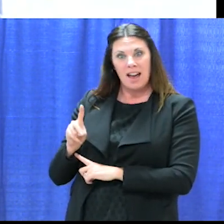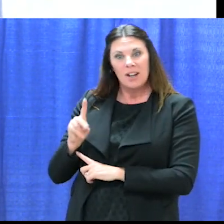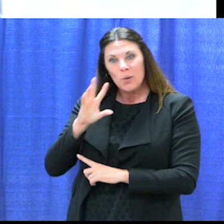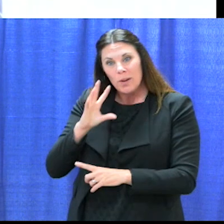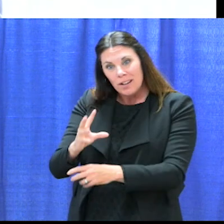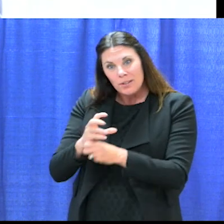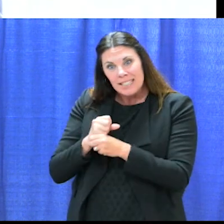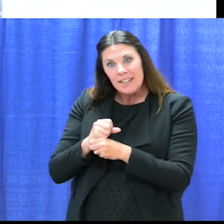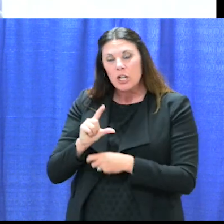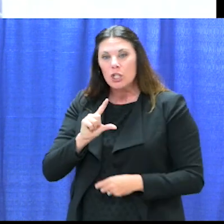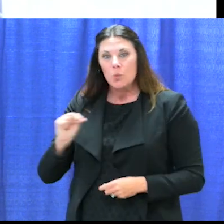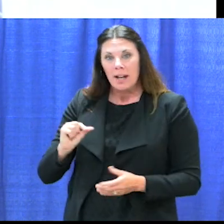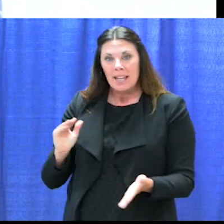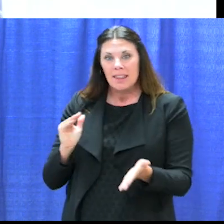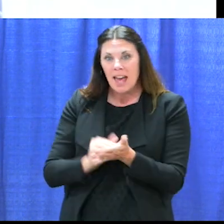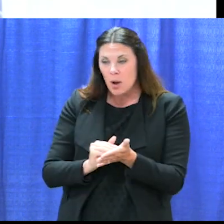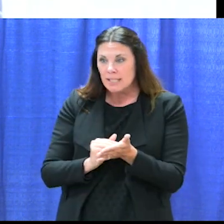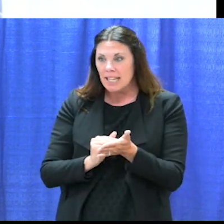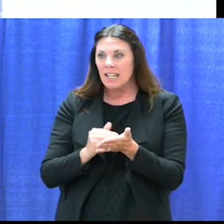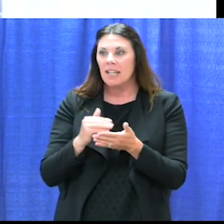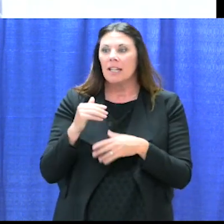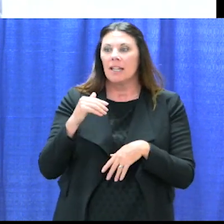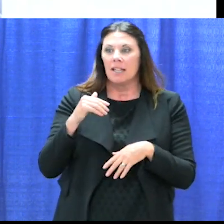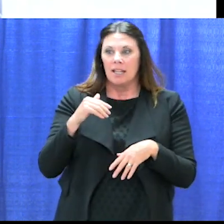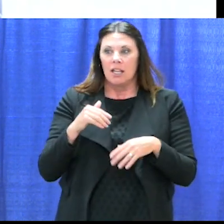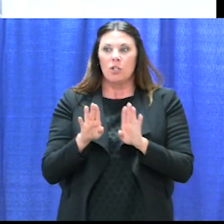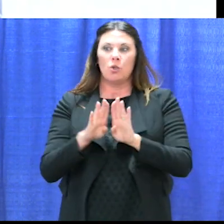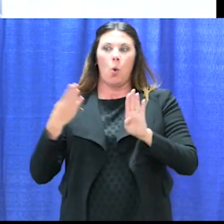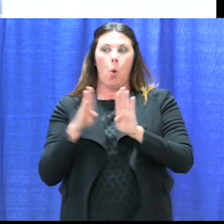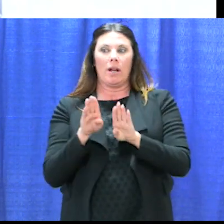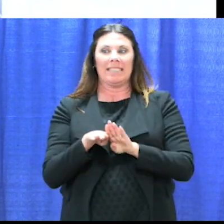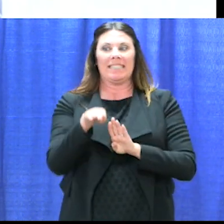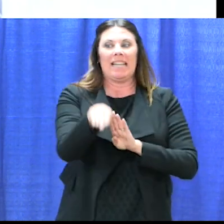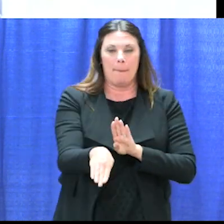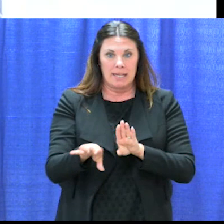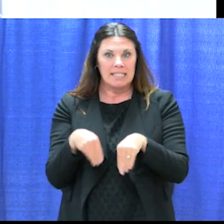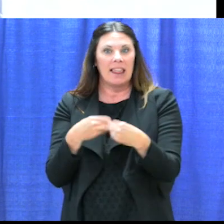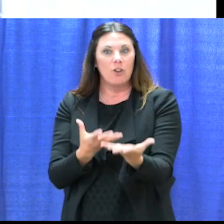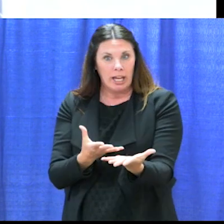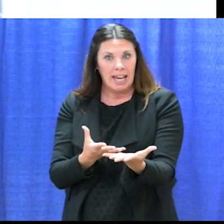contactless doorstep deliveries of LAUSD issued devices directed student homes to support that remote learning.